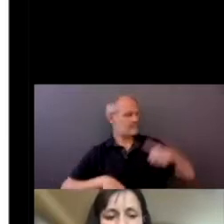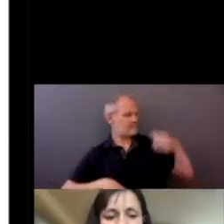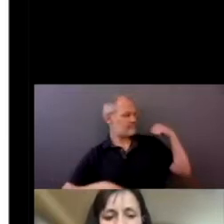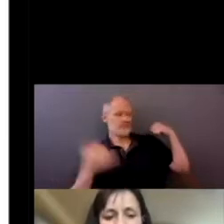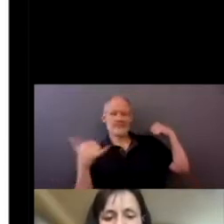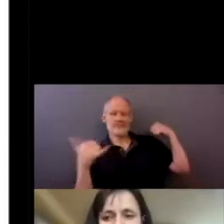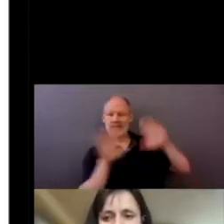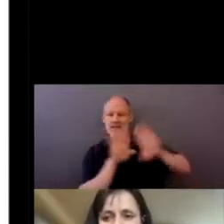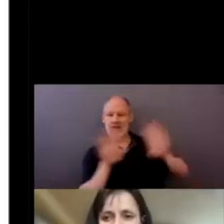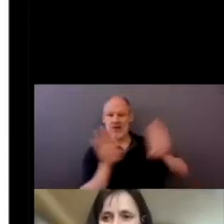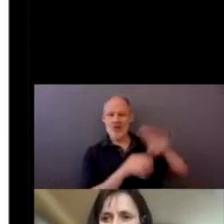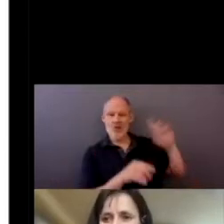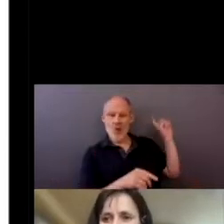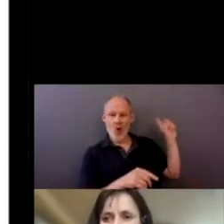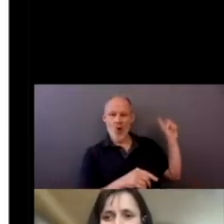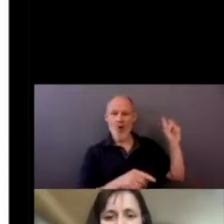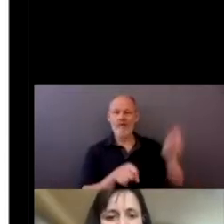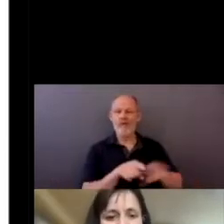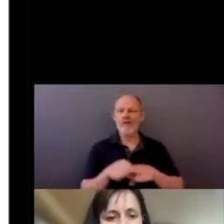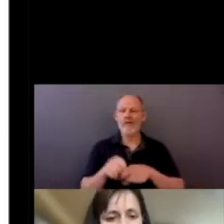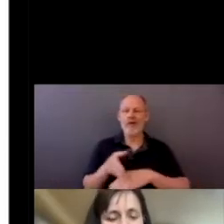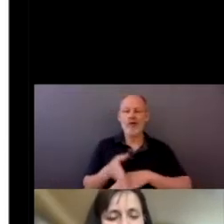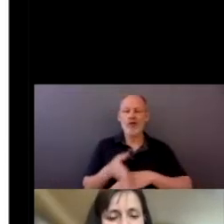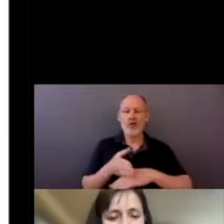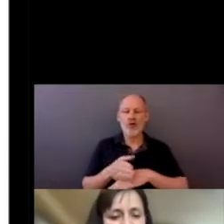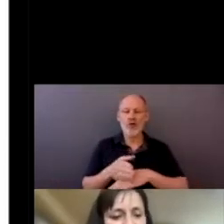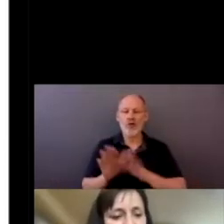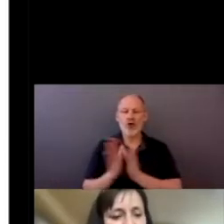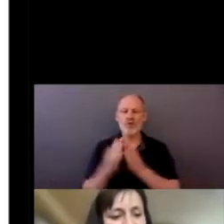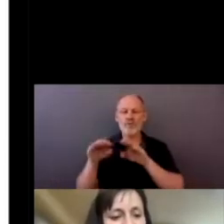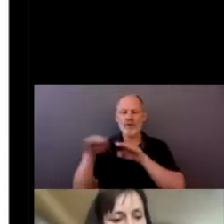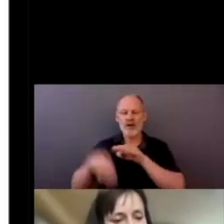wood bookcase that I blurred in the background to obscure the messiness.